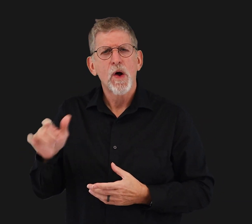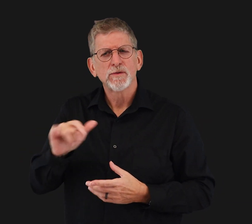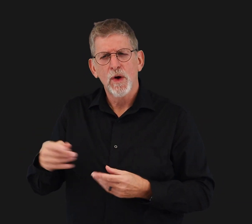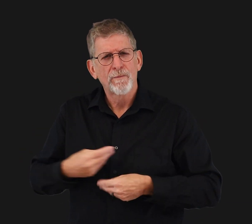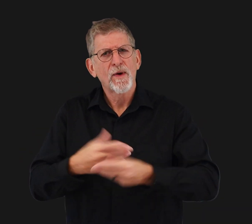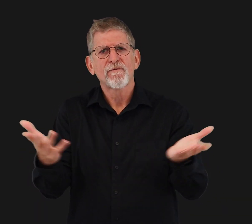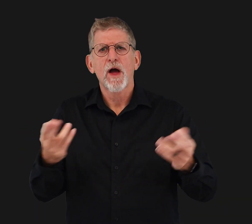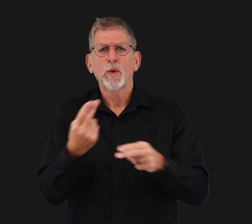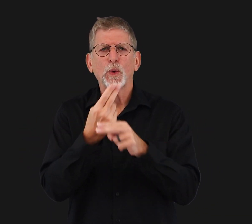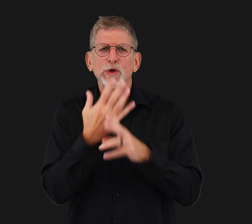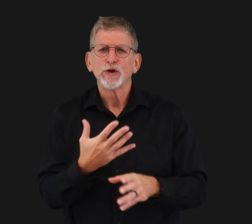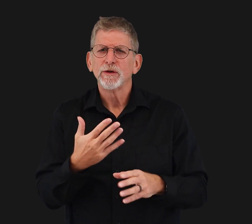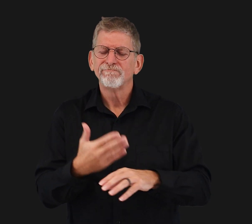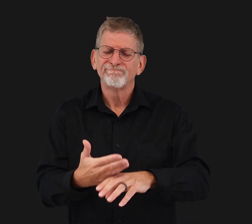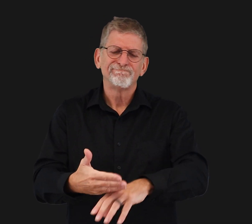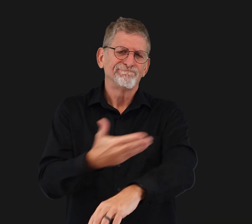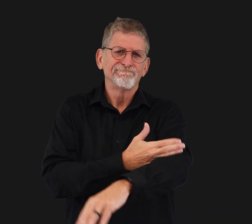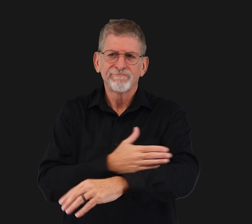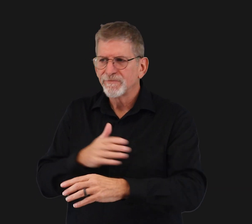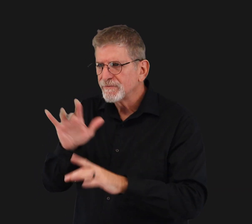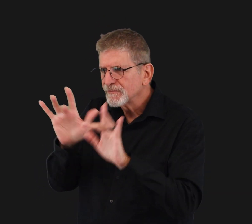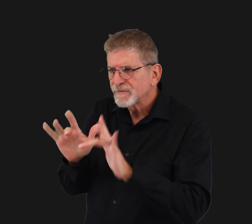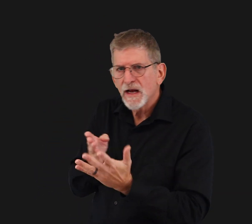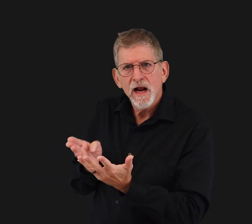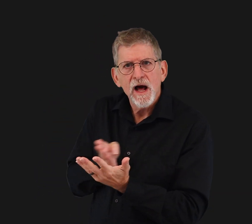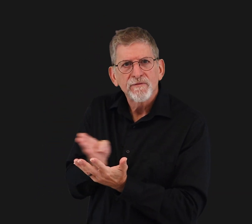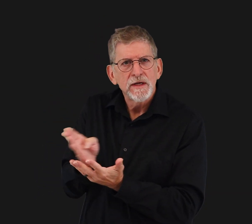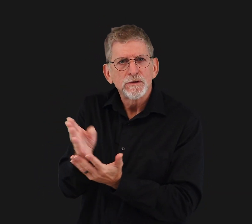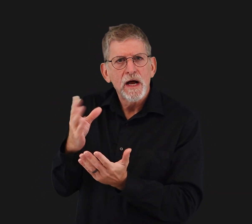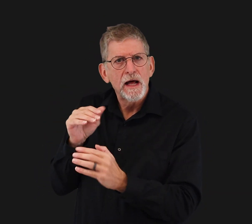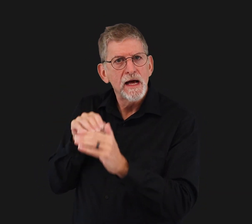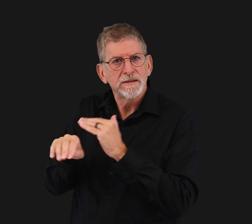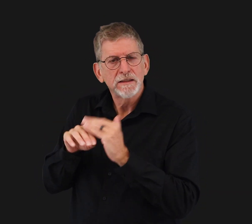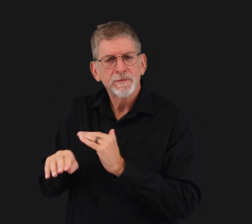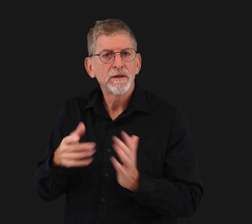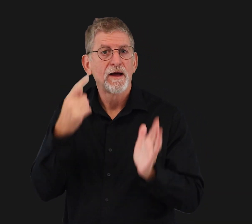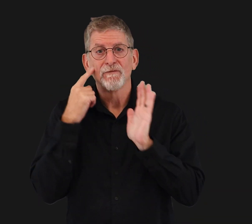It also provides users with improved navigation and accessibility.